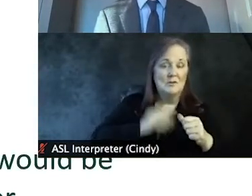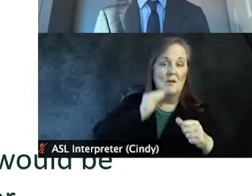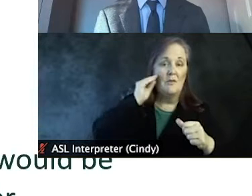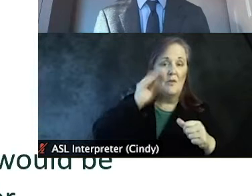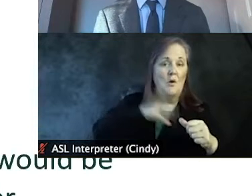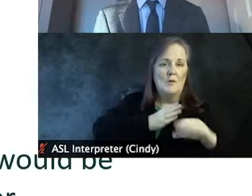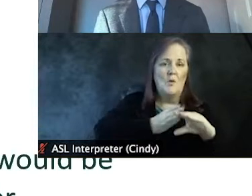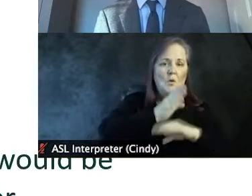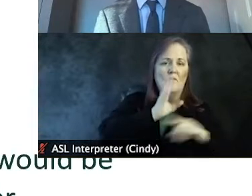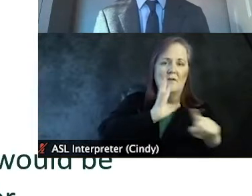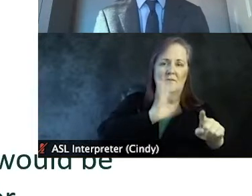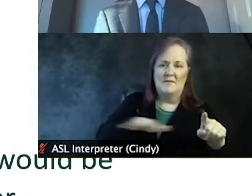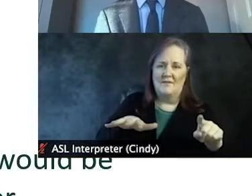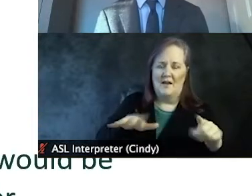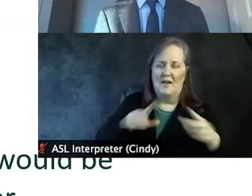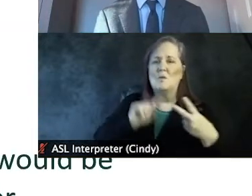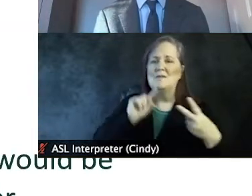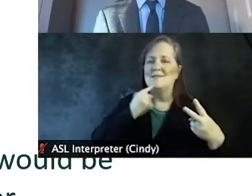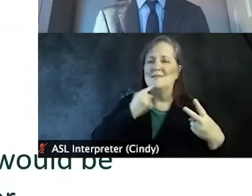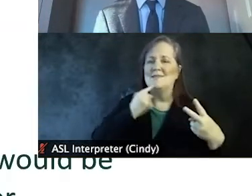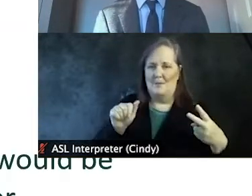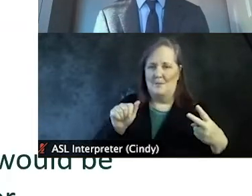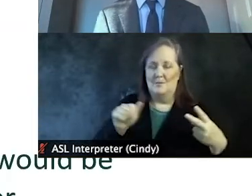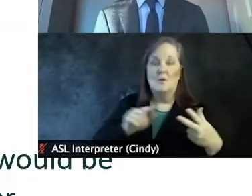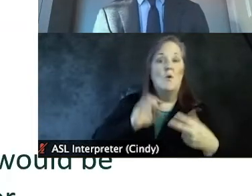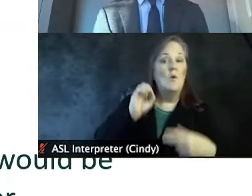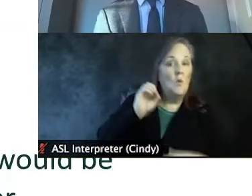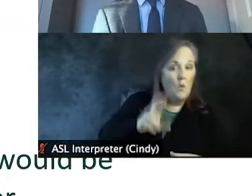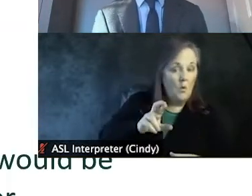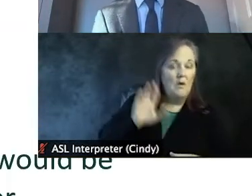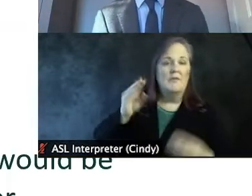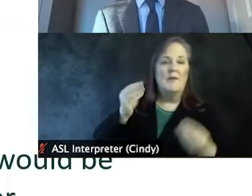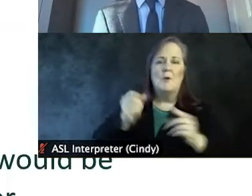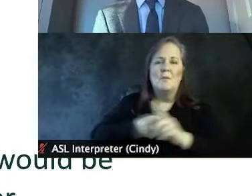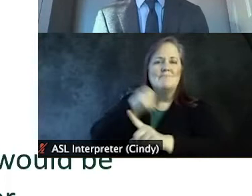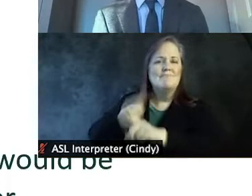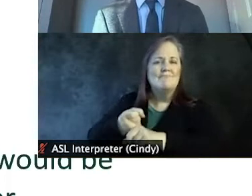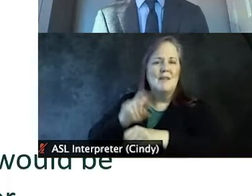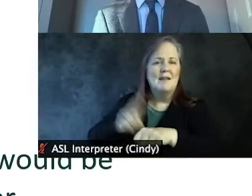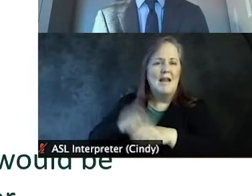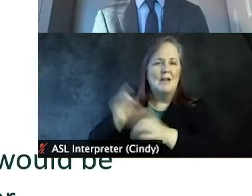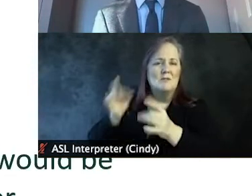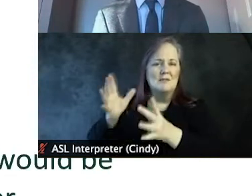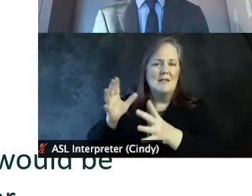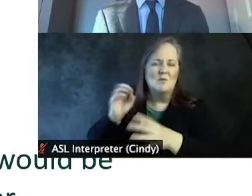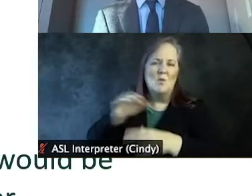or who have been impacted by a natural disaster. First, it would allow eligible homeowners to move to a home that is more expensive